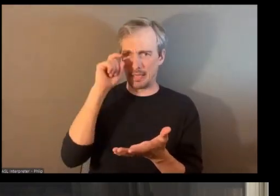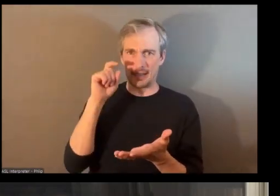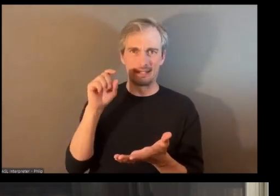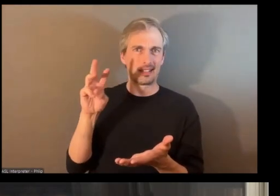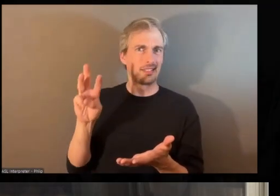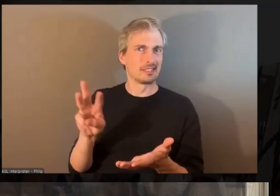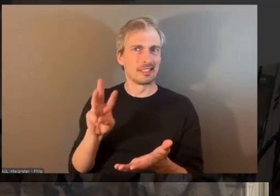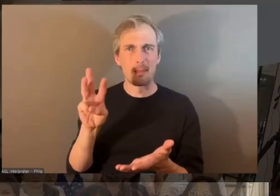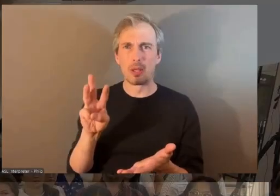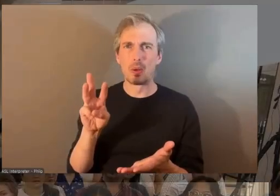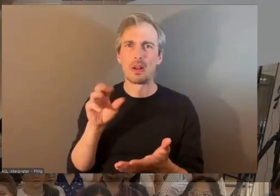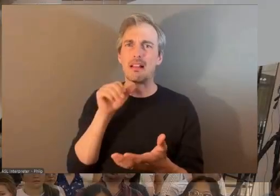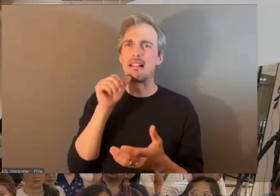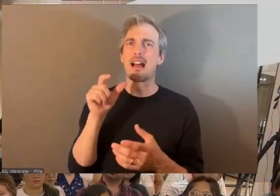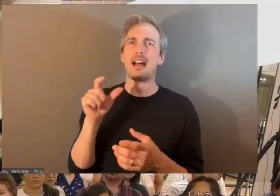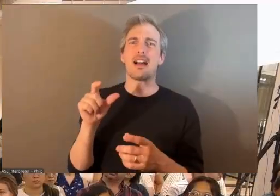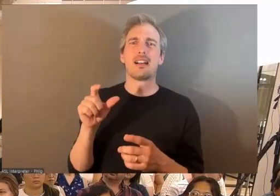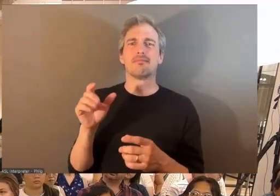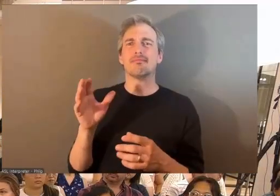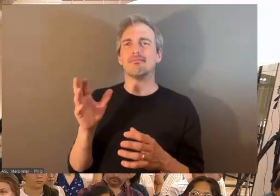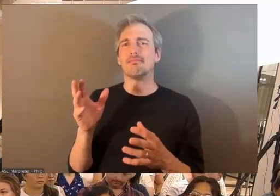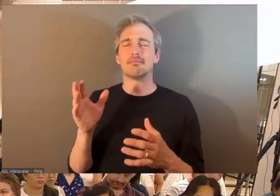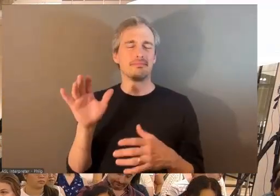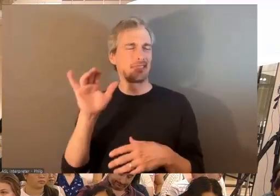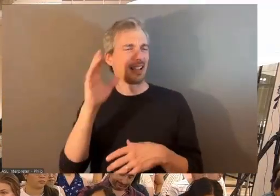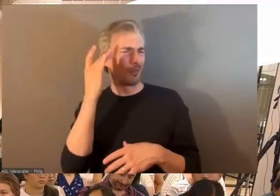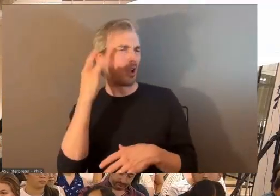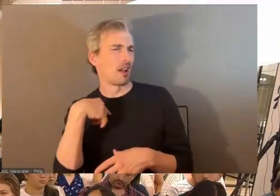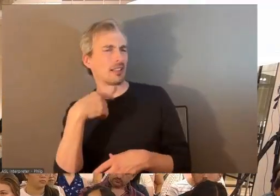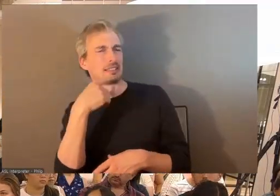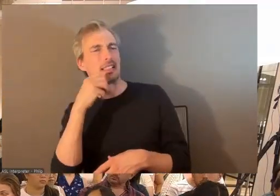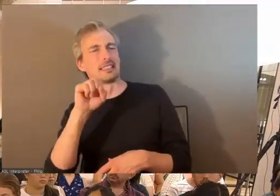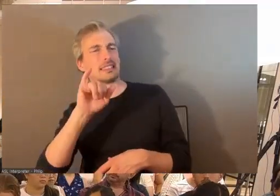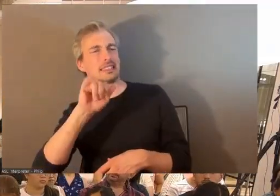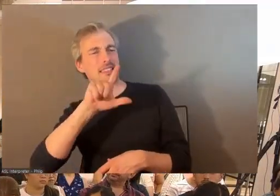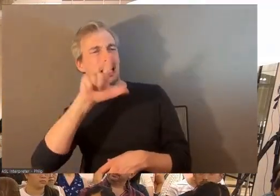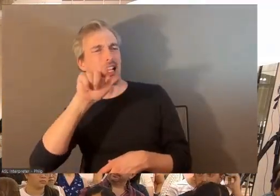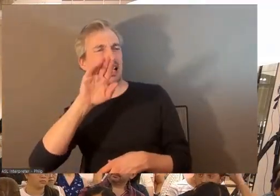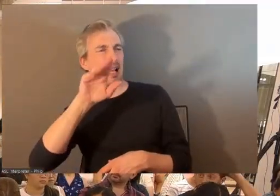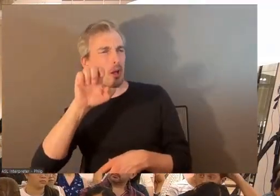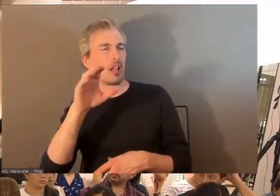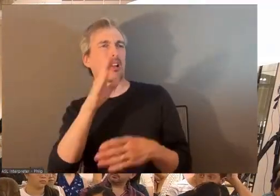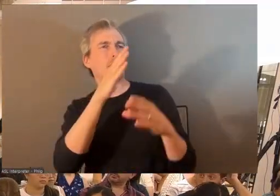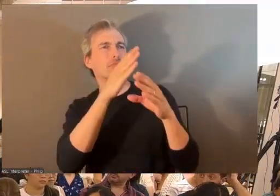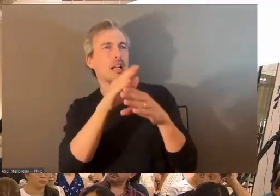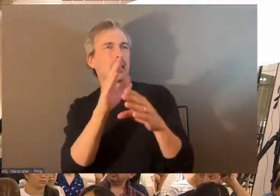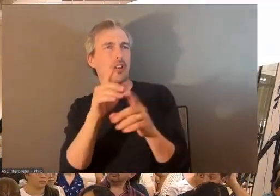It's not like... You break down the word into how it's pronounced so the person can learn it. I was curious if you've seen that.